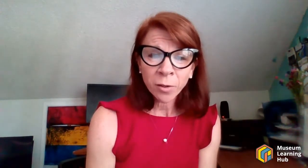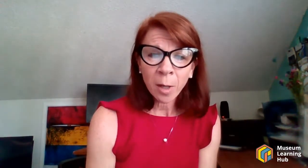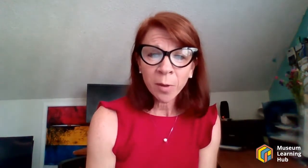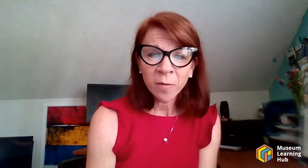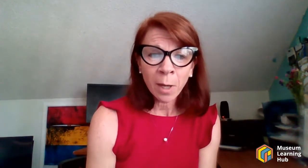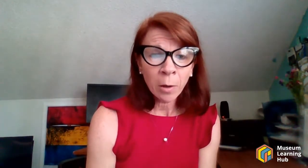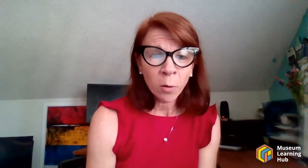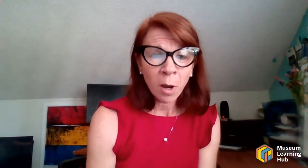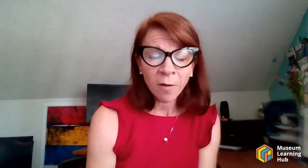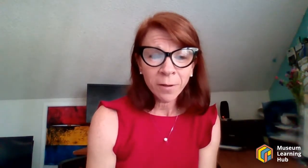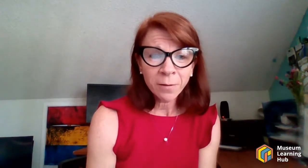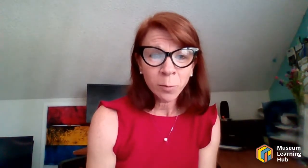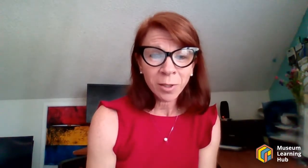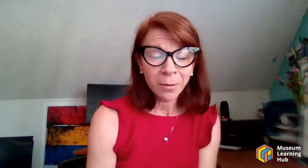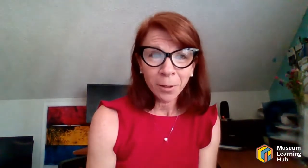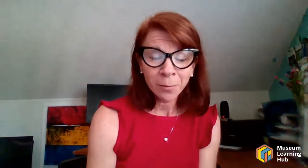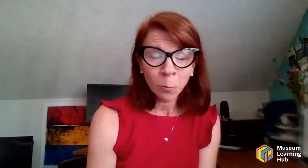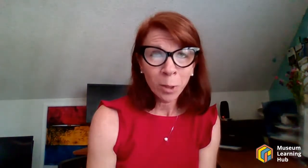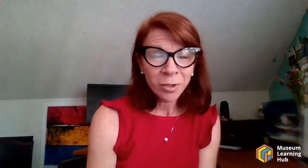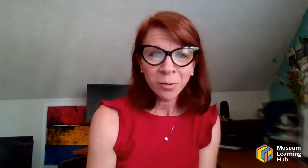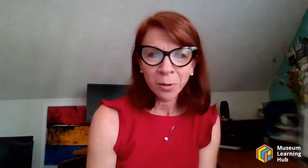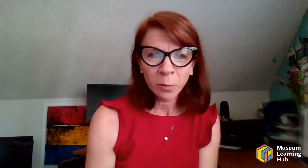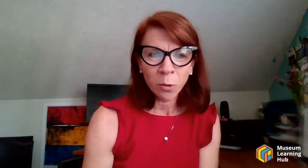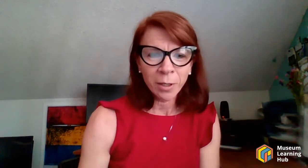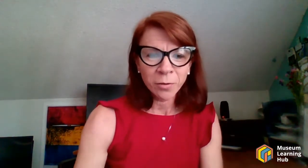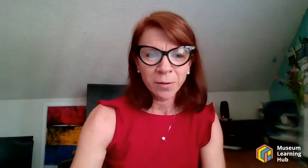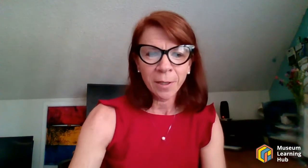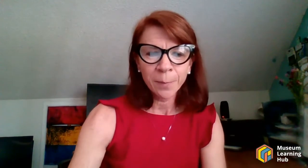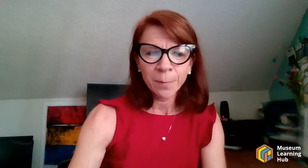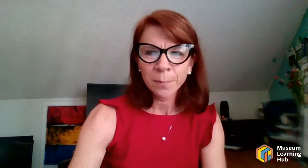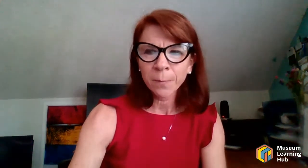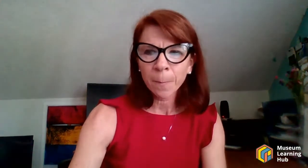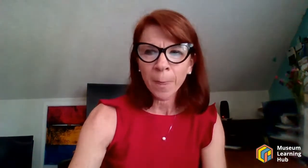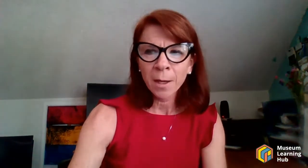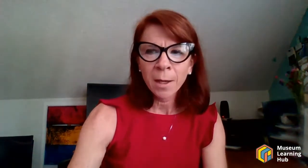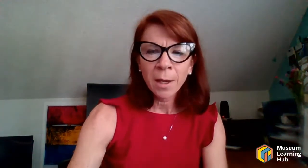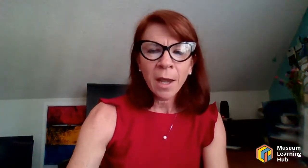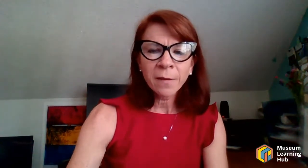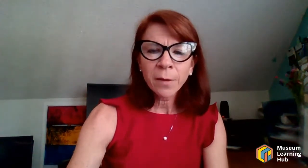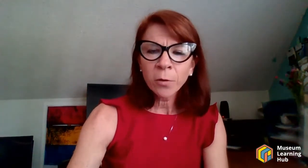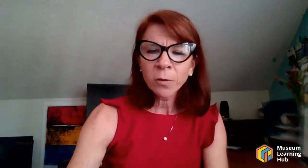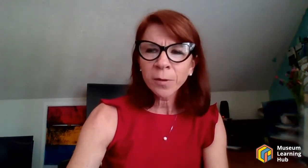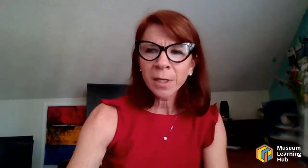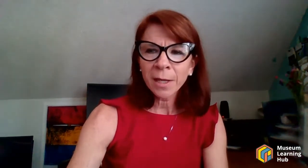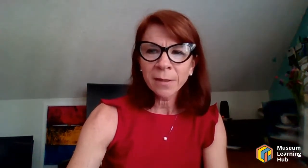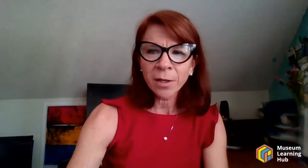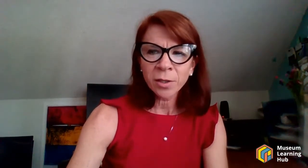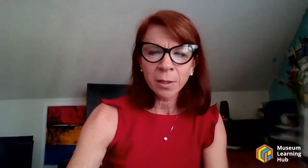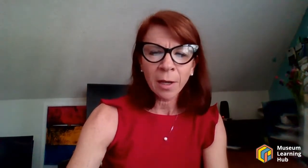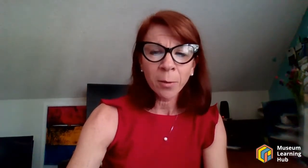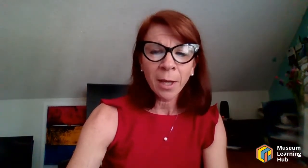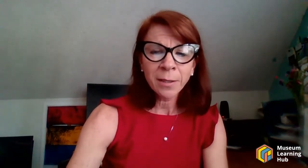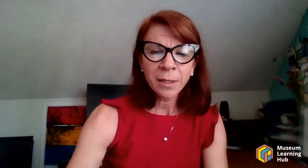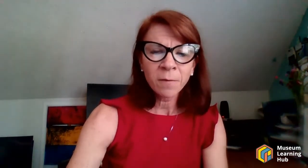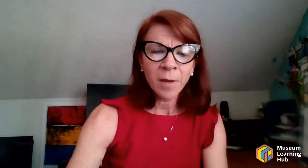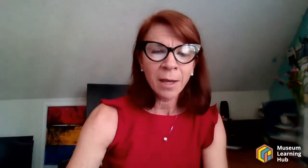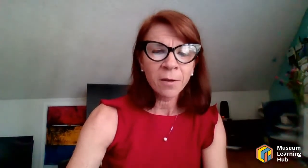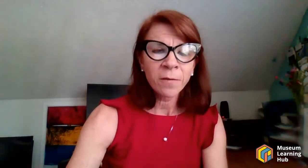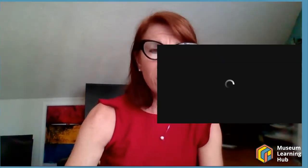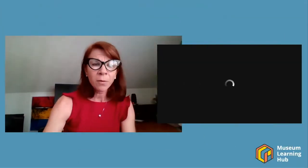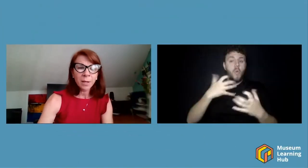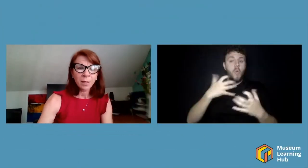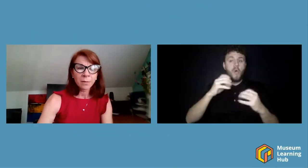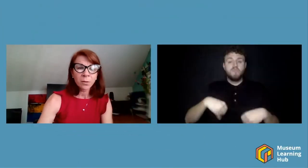of my home office, which I wish looked more interesting. As the host for today's session, I would like to convey a few things to